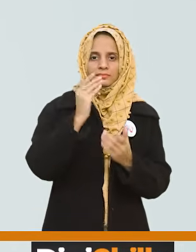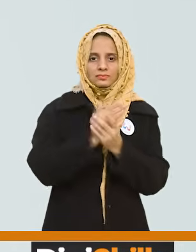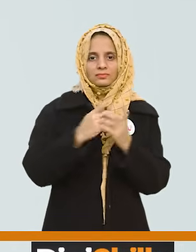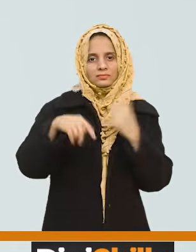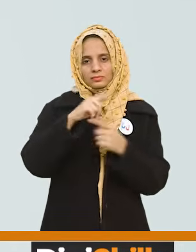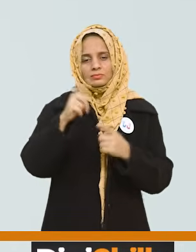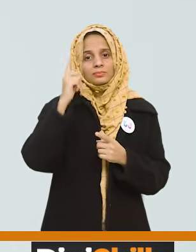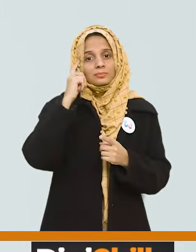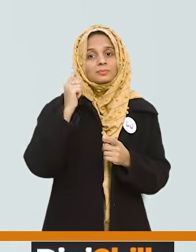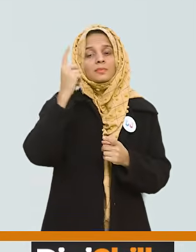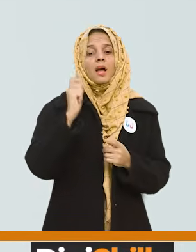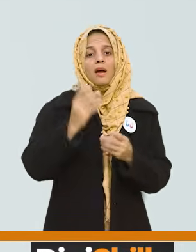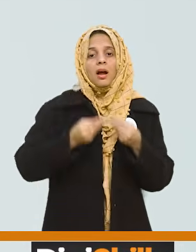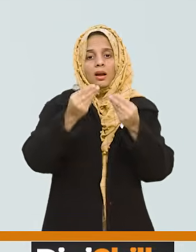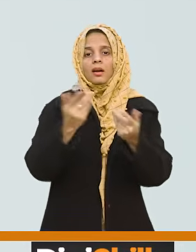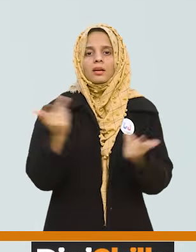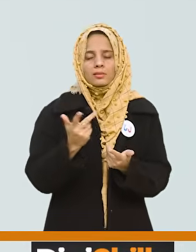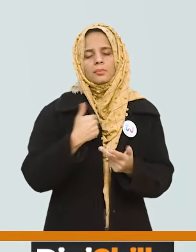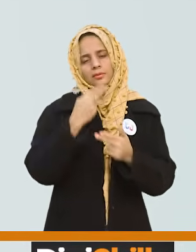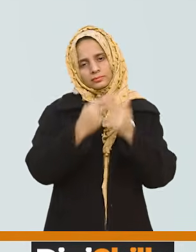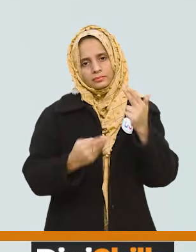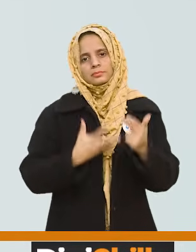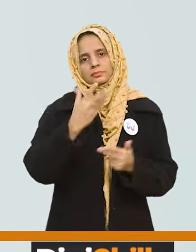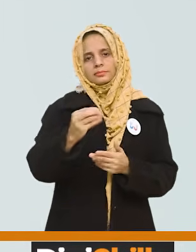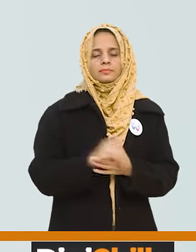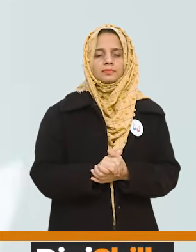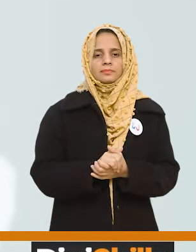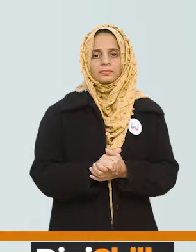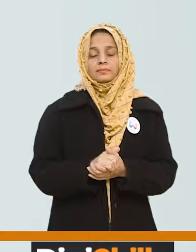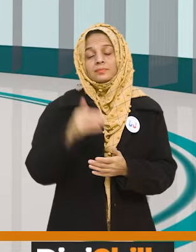How will that documentary proof be useful to you? I will explain that down the road.